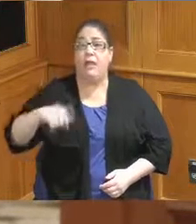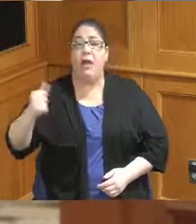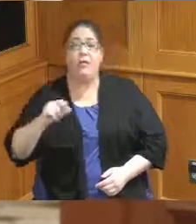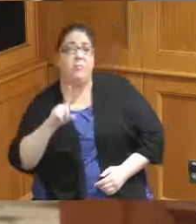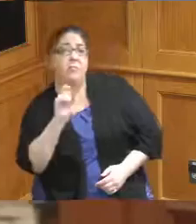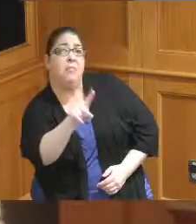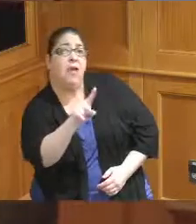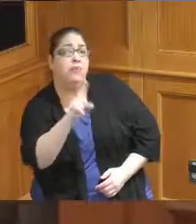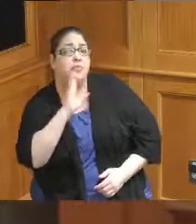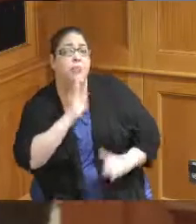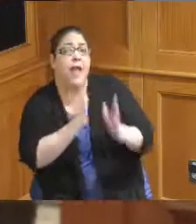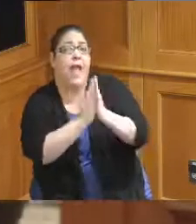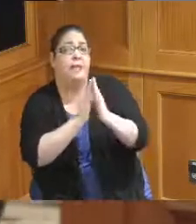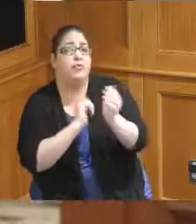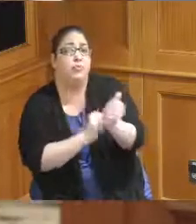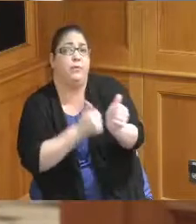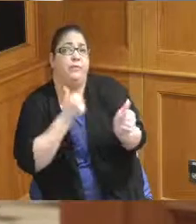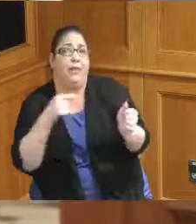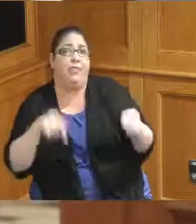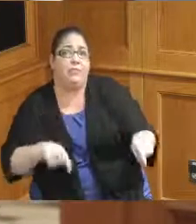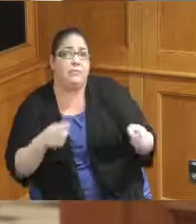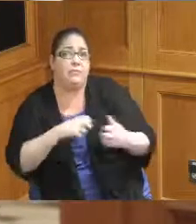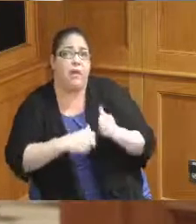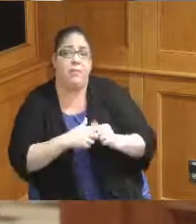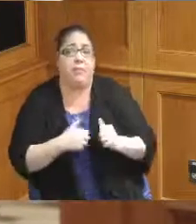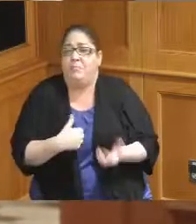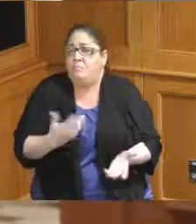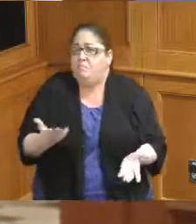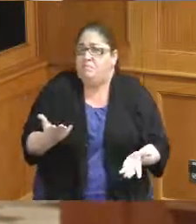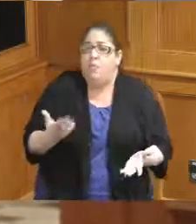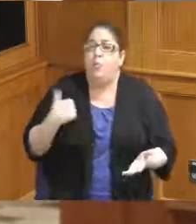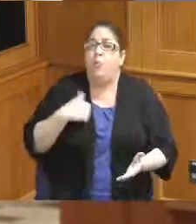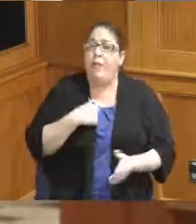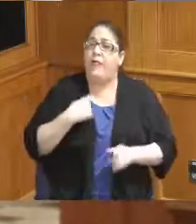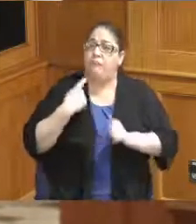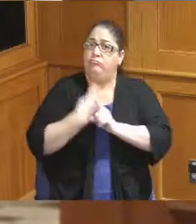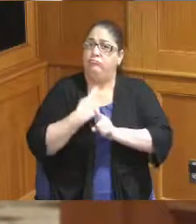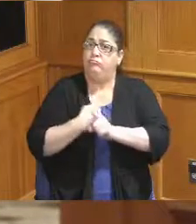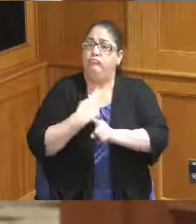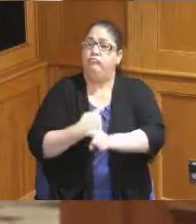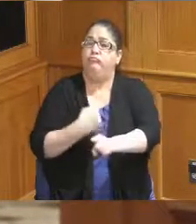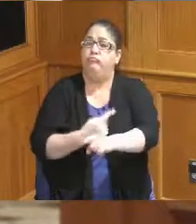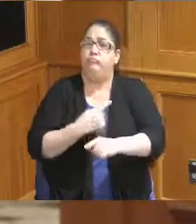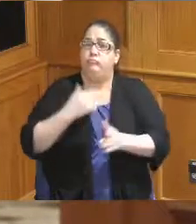this I certainly would have brought that to your attention we have a regular schedule of of looking